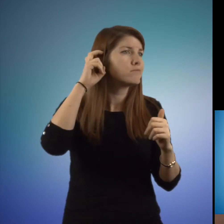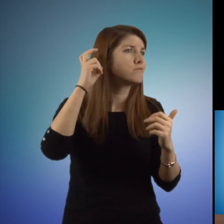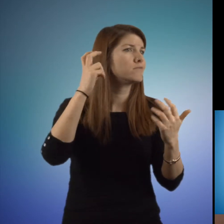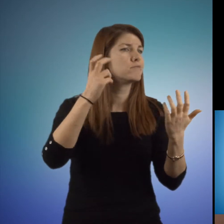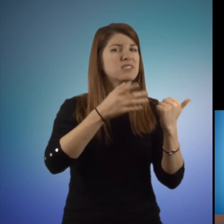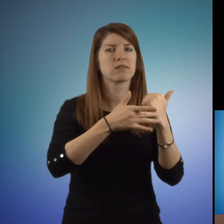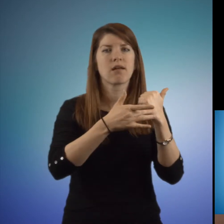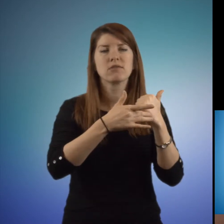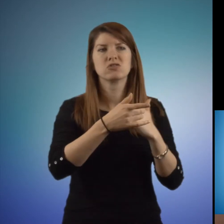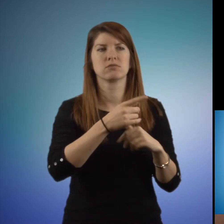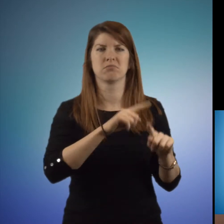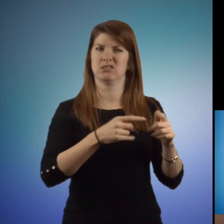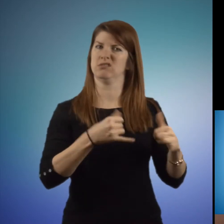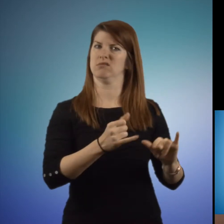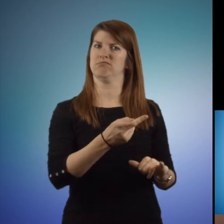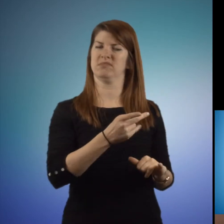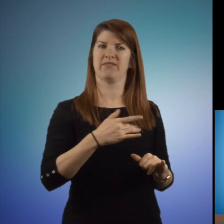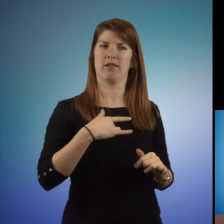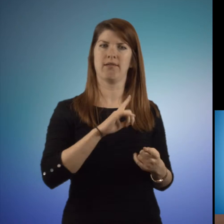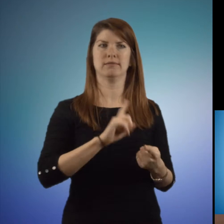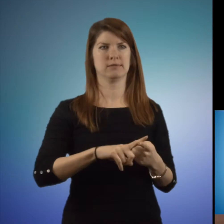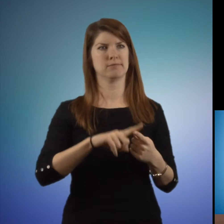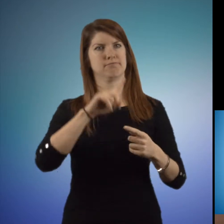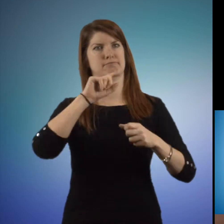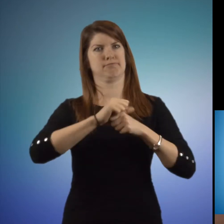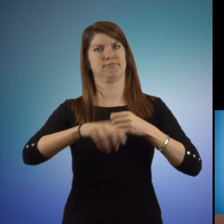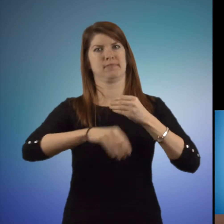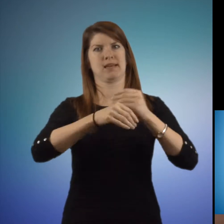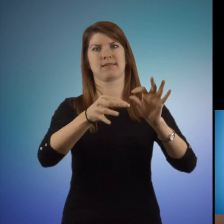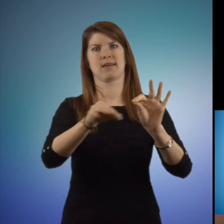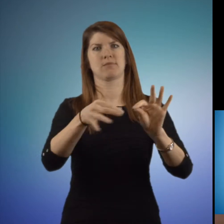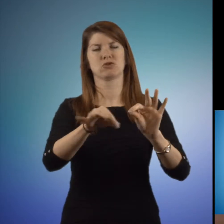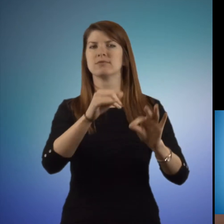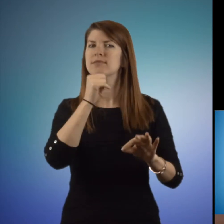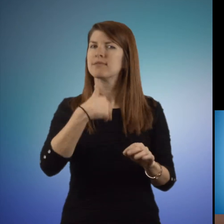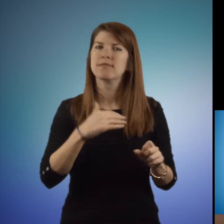they really felt that until they had captioning they didn't have full access to the information.